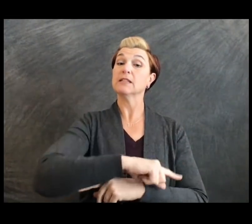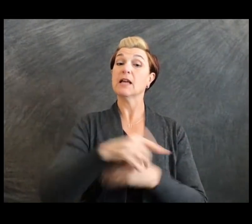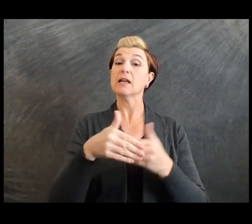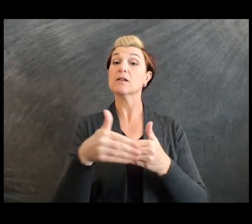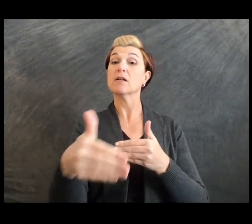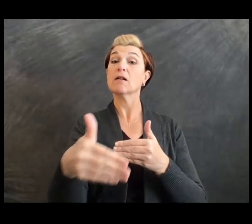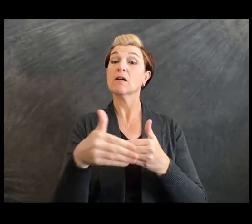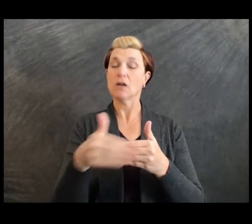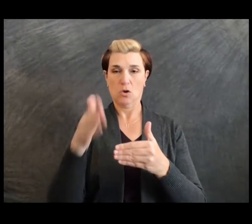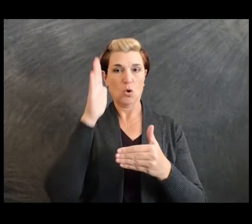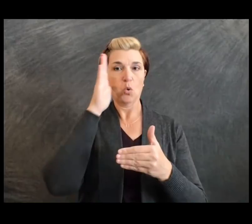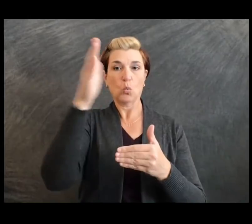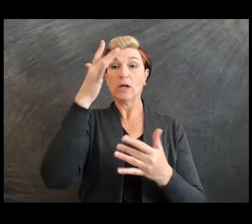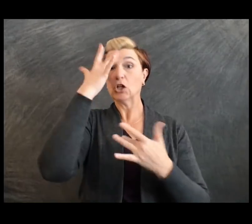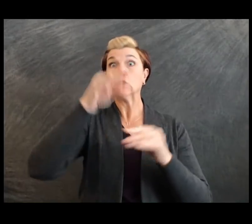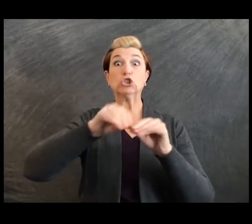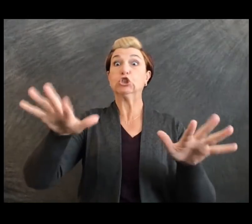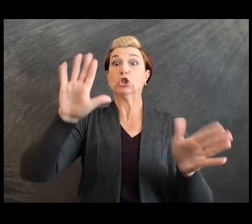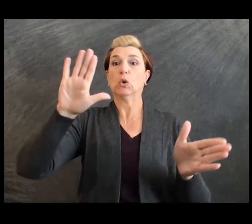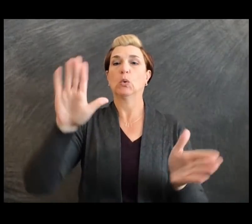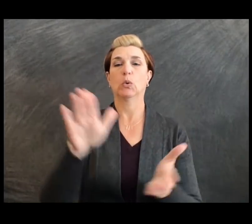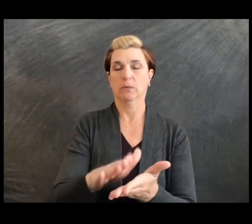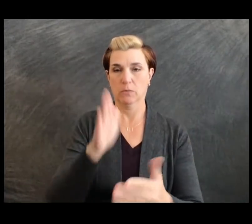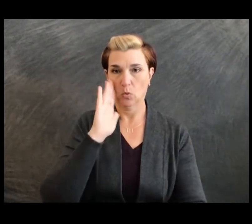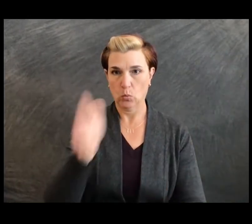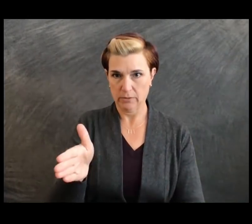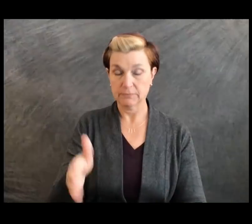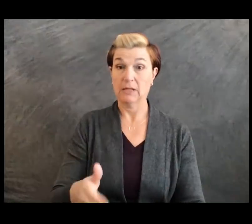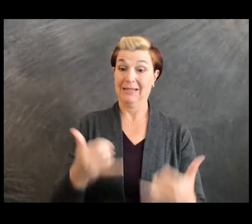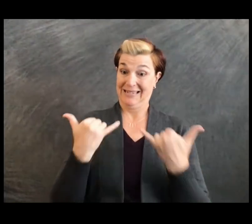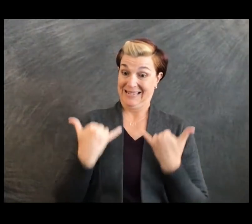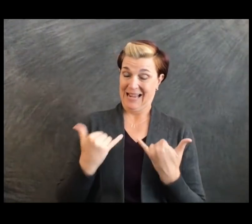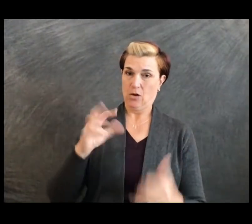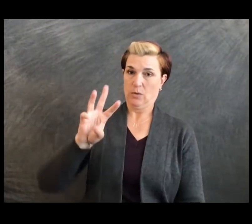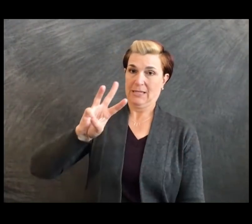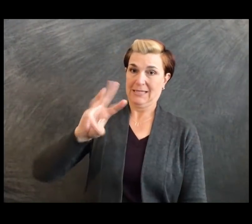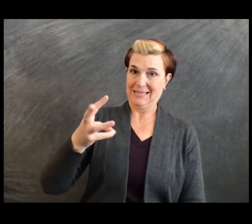officially mr. president it's six days into our 15 days and as we look all